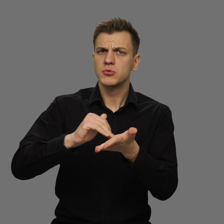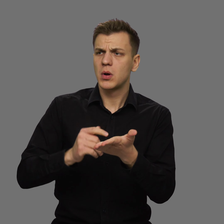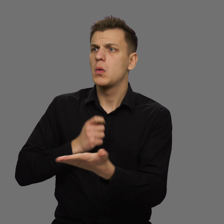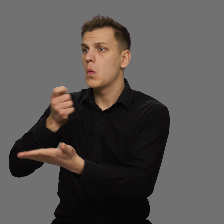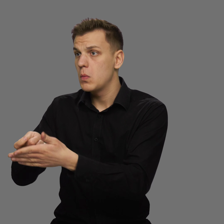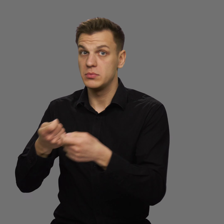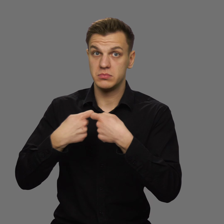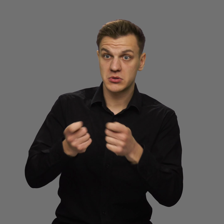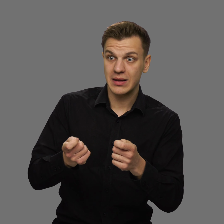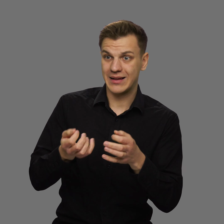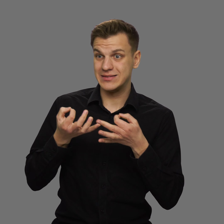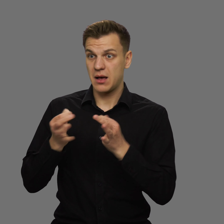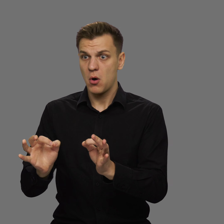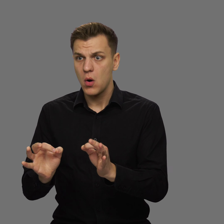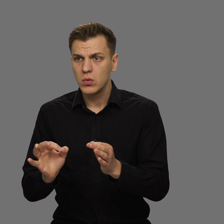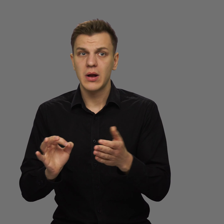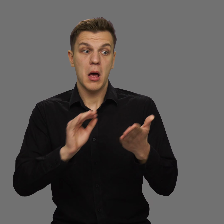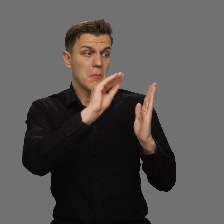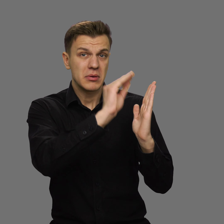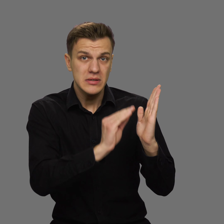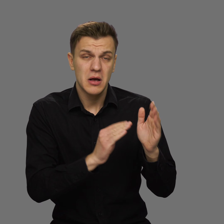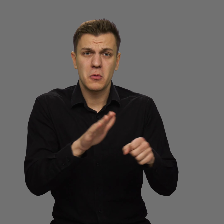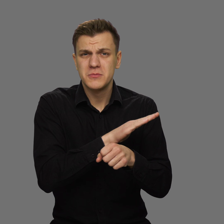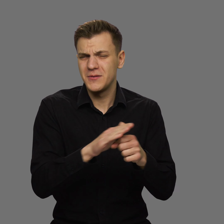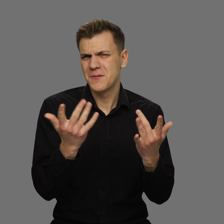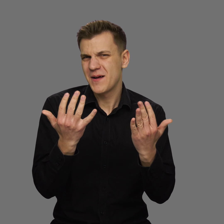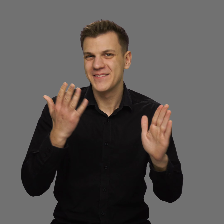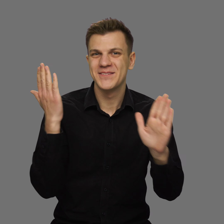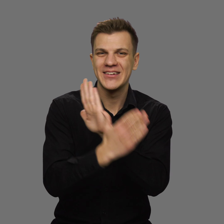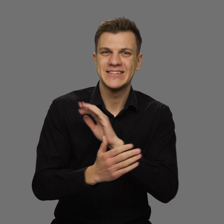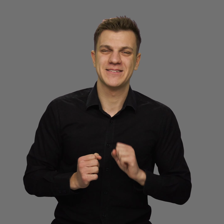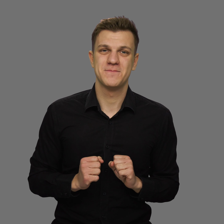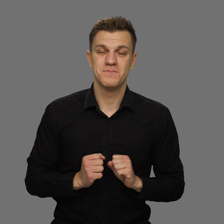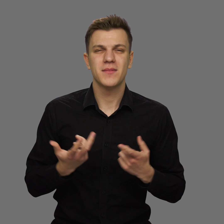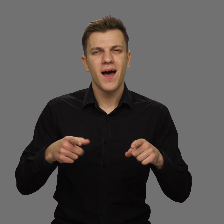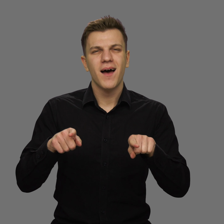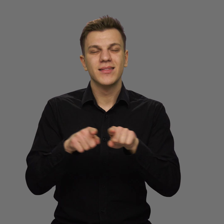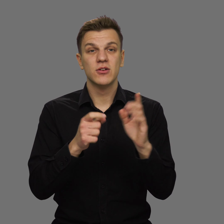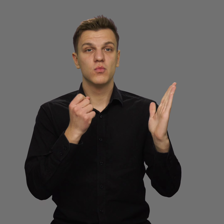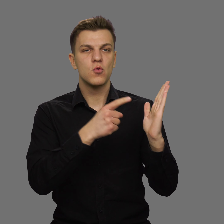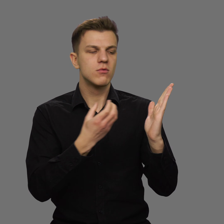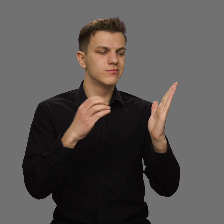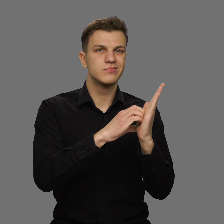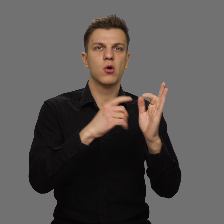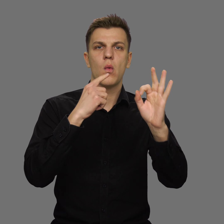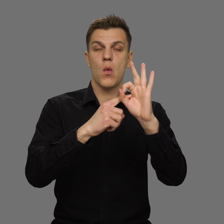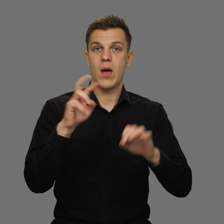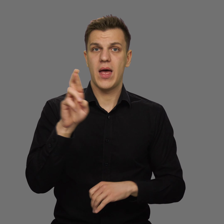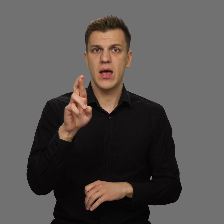It will help you with the formalities when buying or selling a car. The contract also has a QR code,